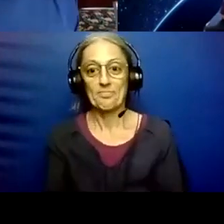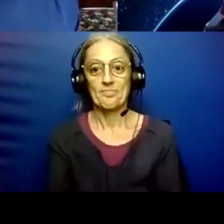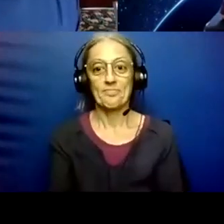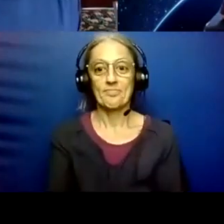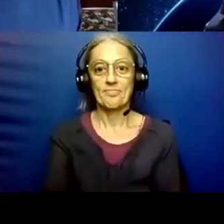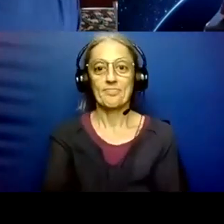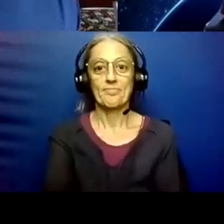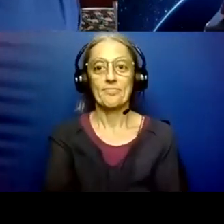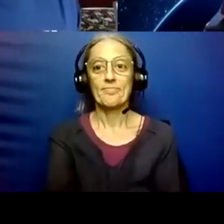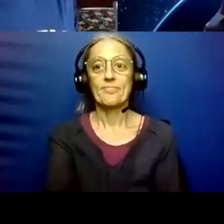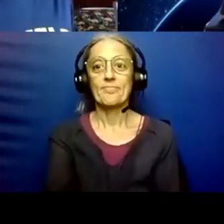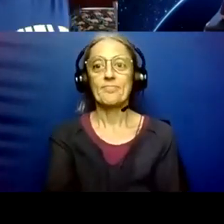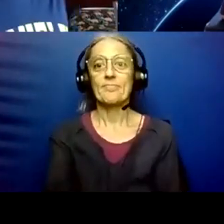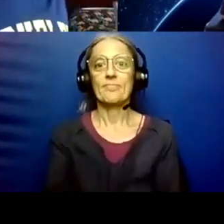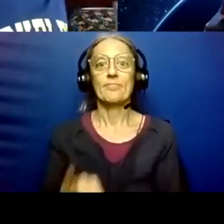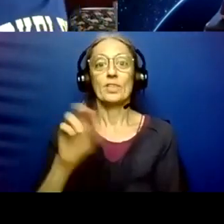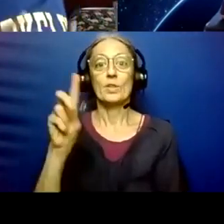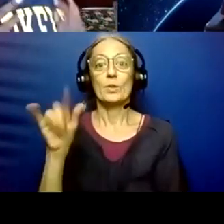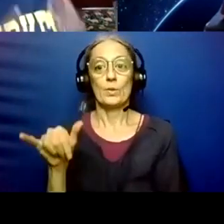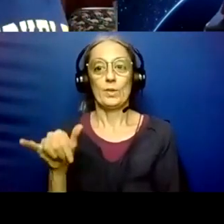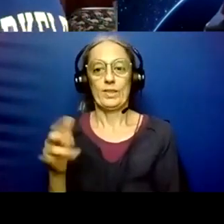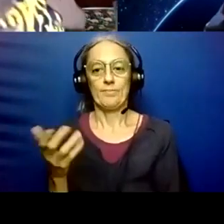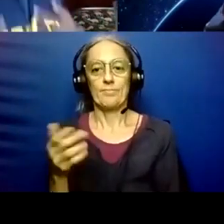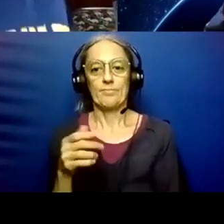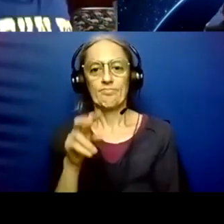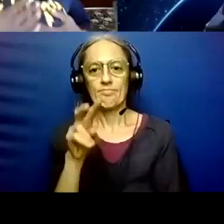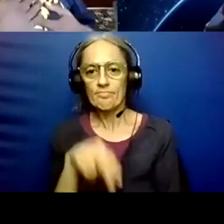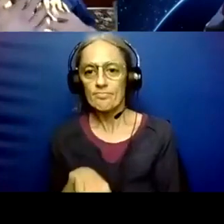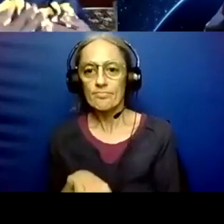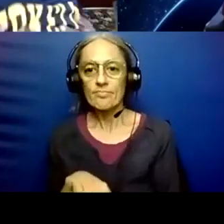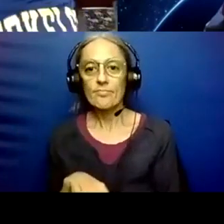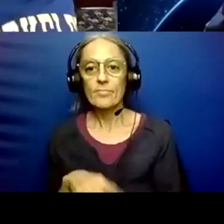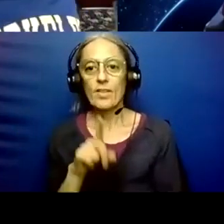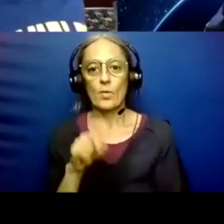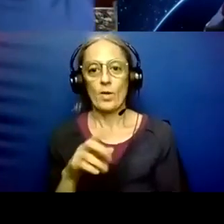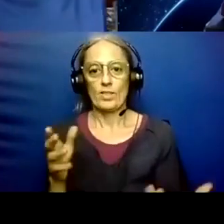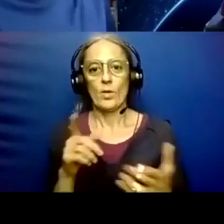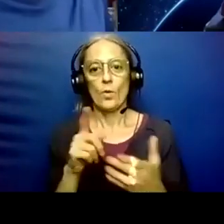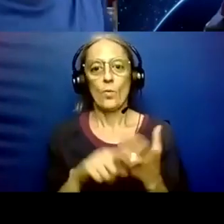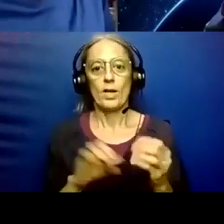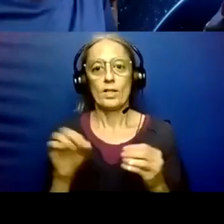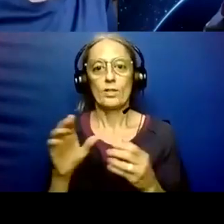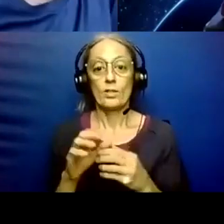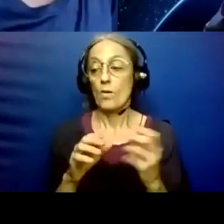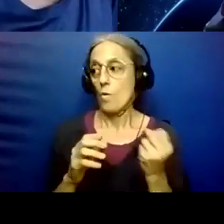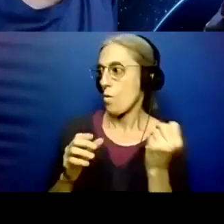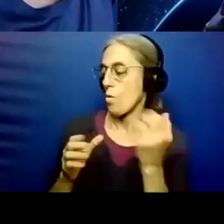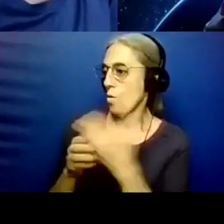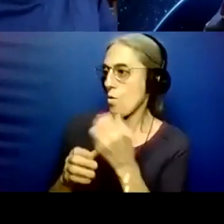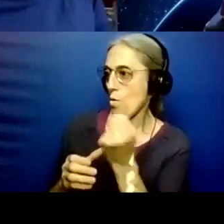So the question is, what, in your opinion, should be the new disability rights-- Hold on. He was just on mute.